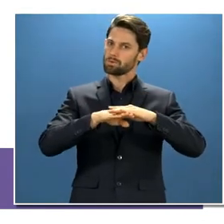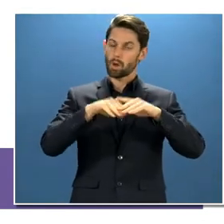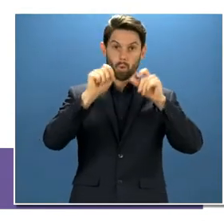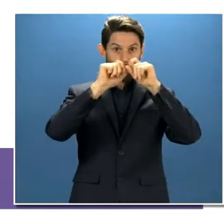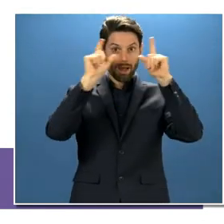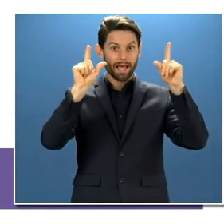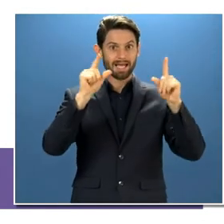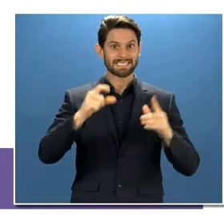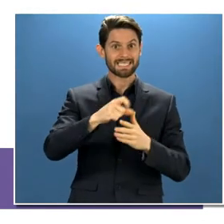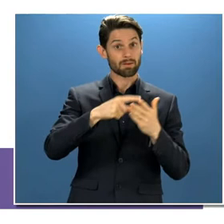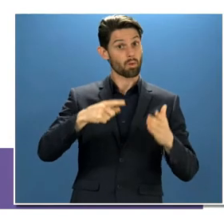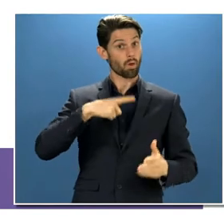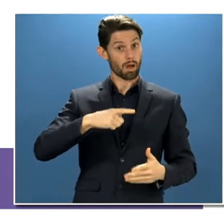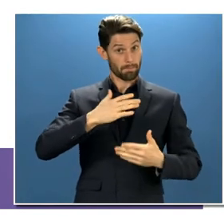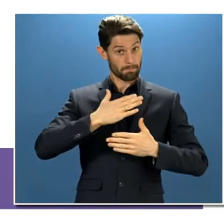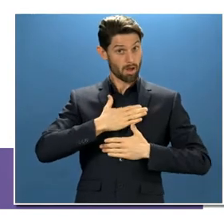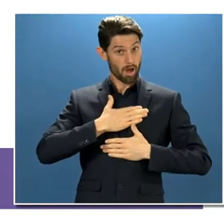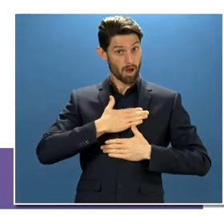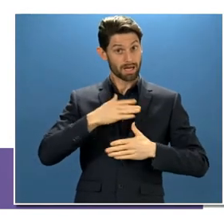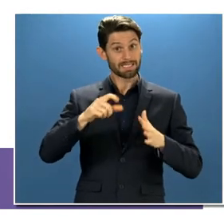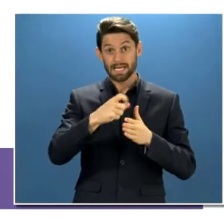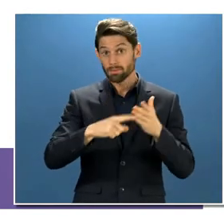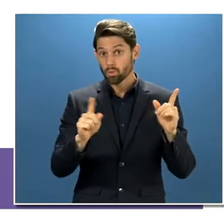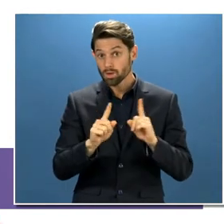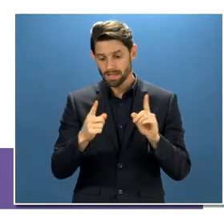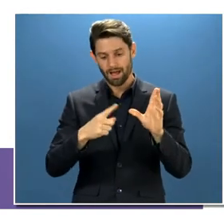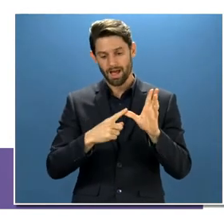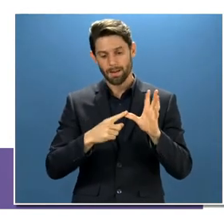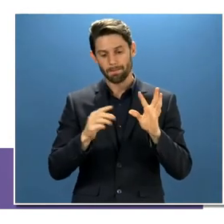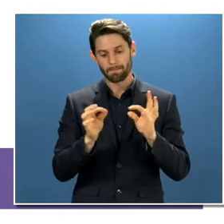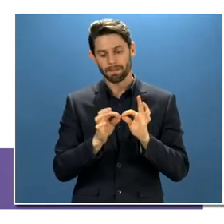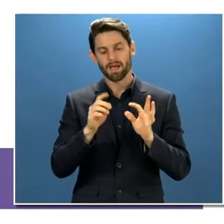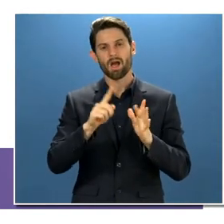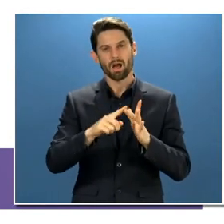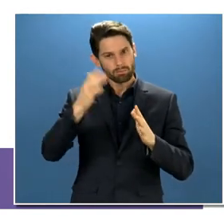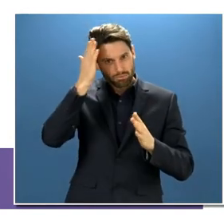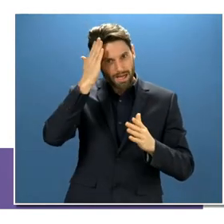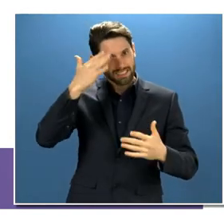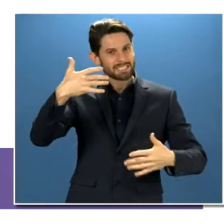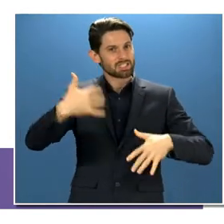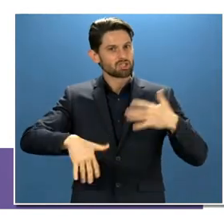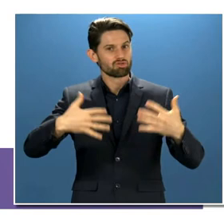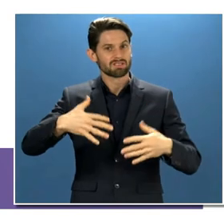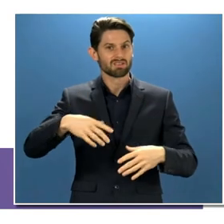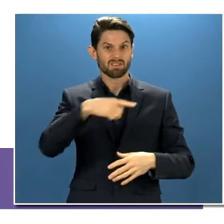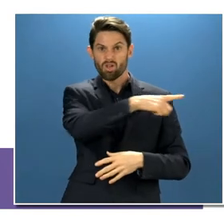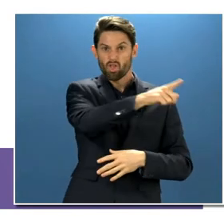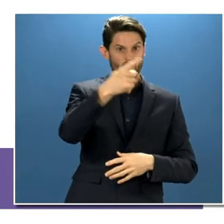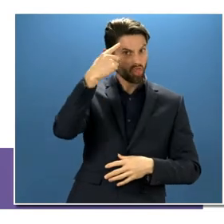Brain Injury so they assumed I couldn't do anything and they would make me do colouring and that wasn't right, you know.